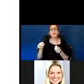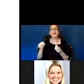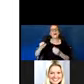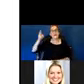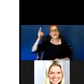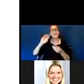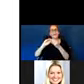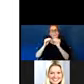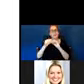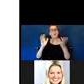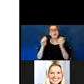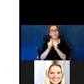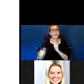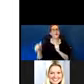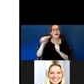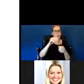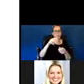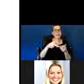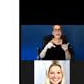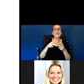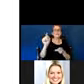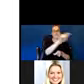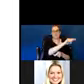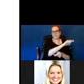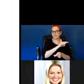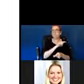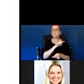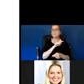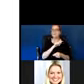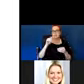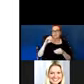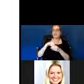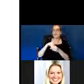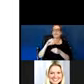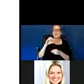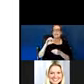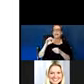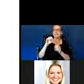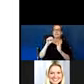We also see that there was a high rates of folks with self-reported behavior health